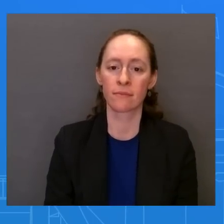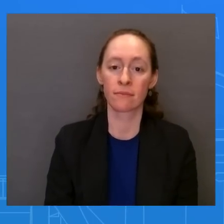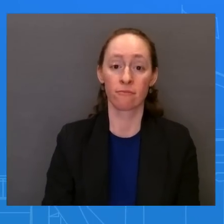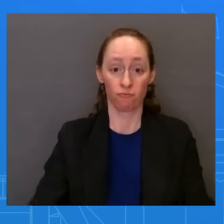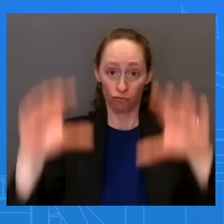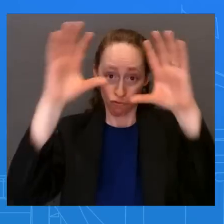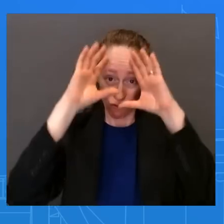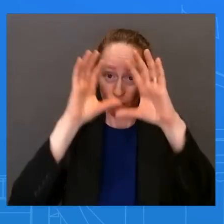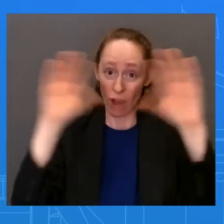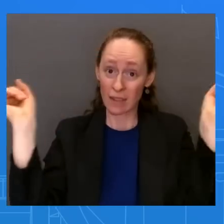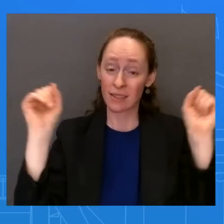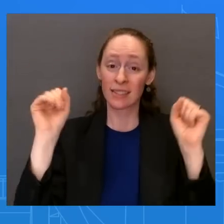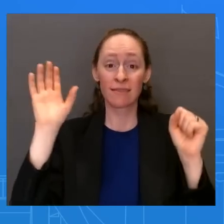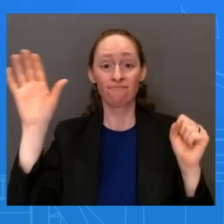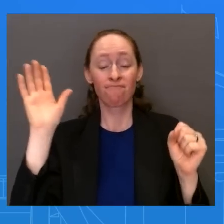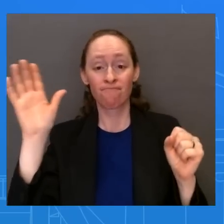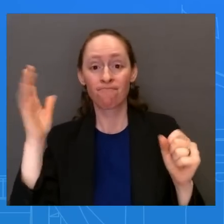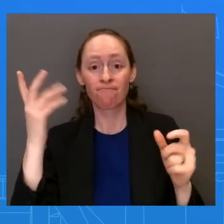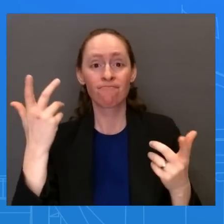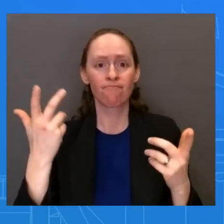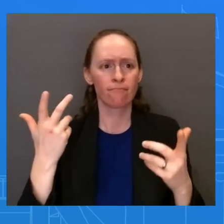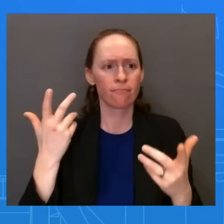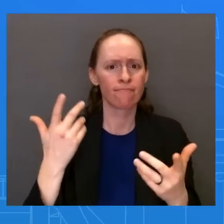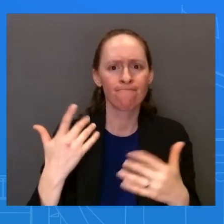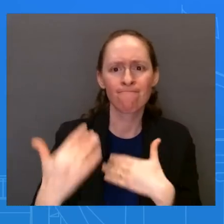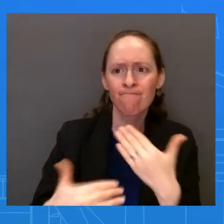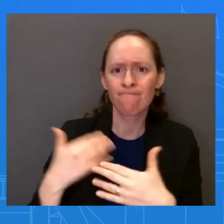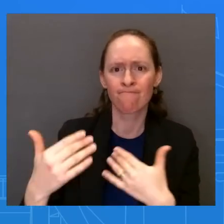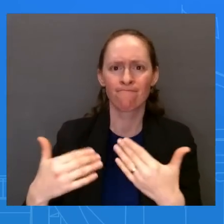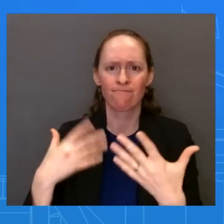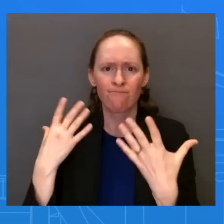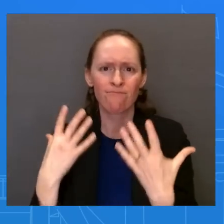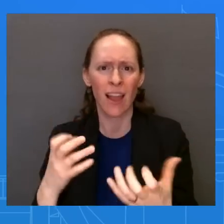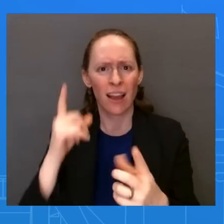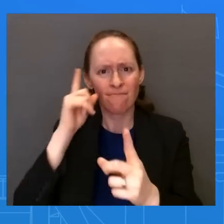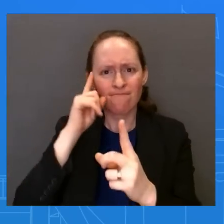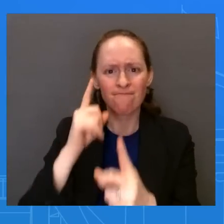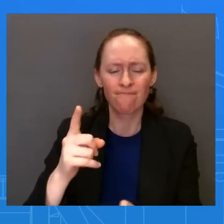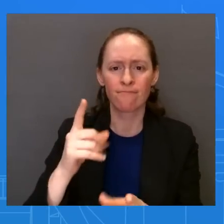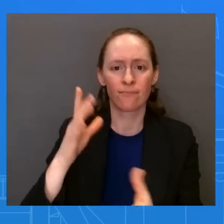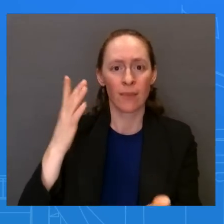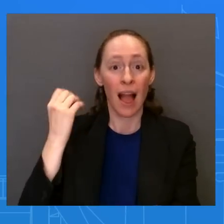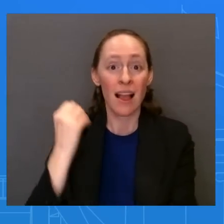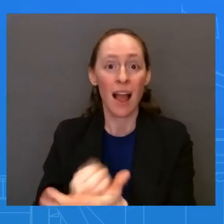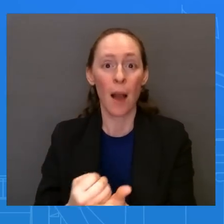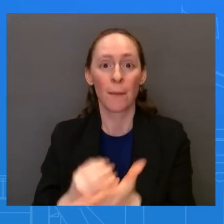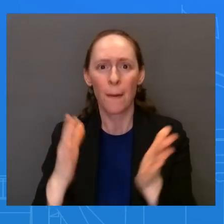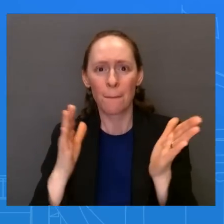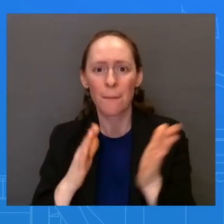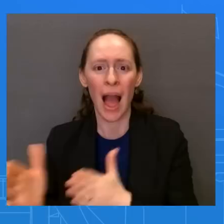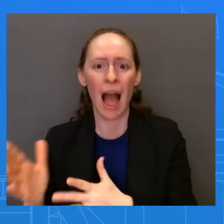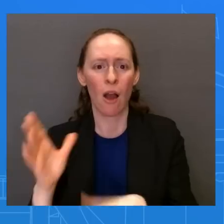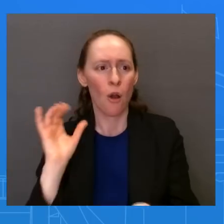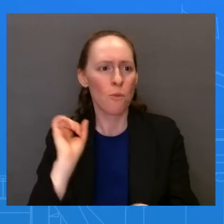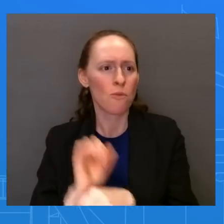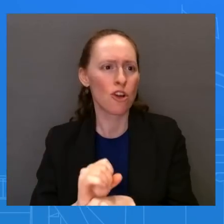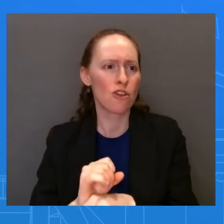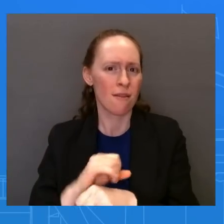And so, the President takes that very seriously. He takes -- he takes build- -- making sure that we're building an economy from the bottom up